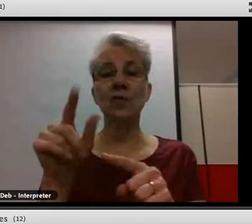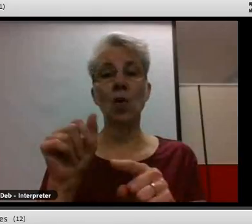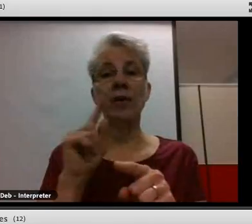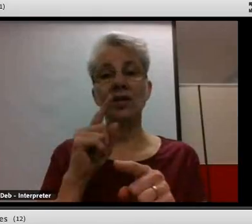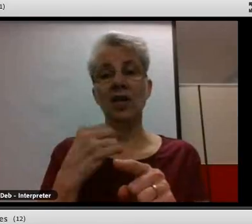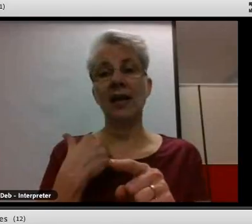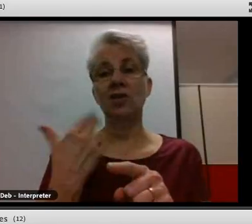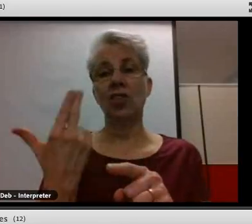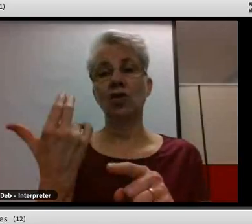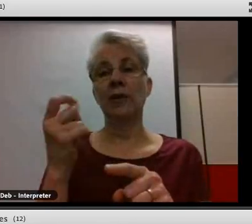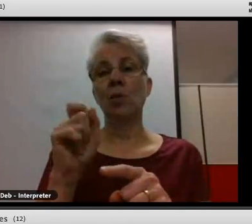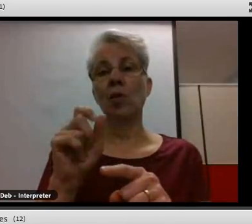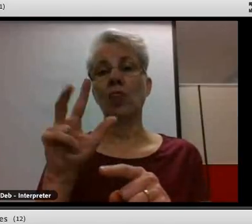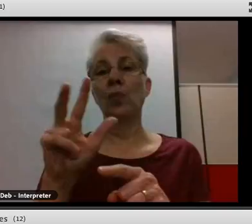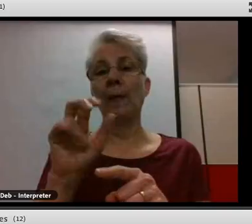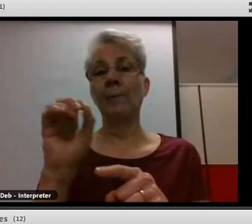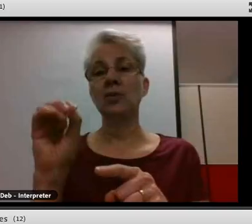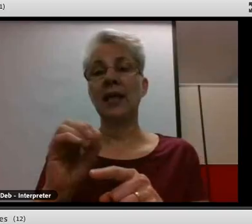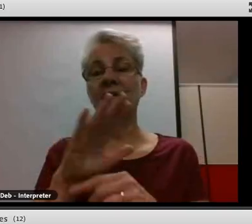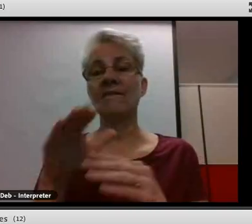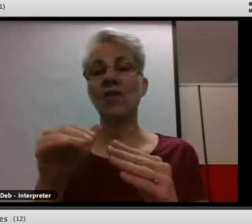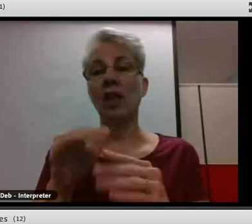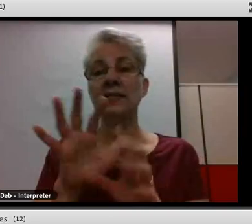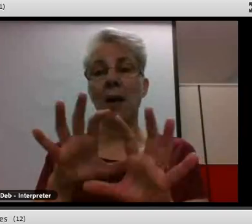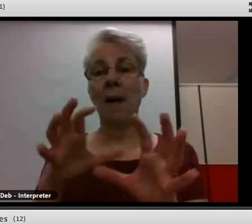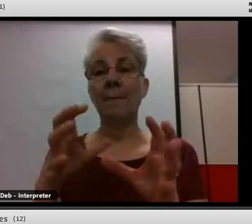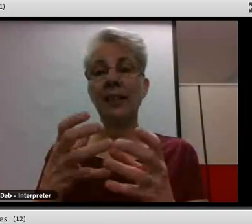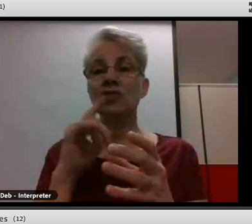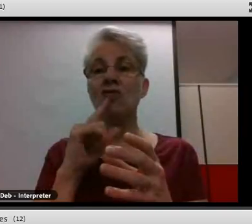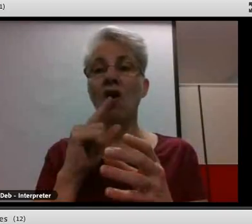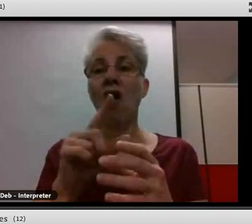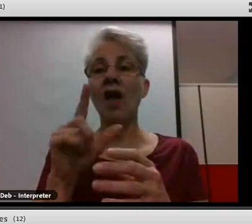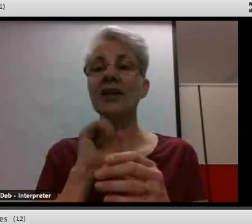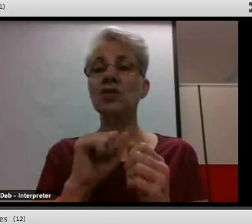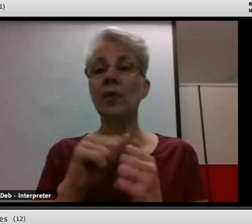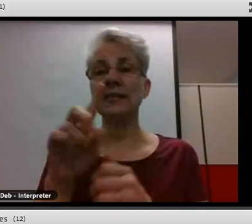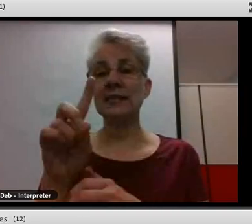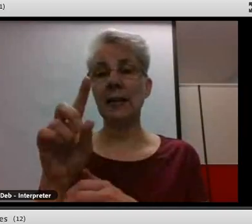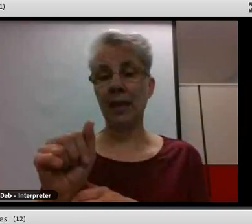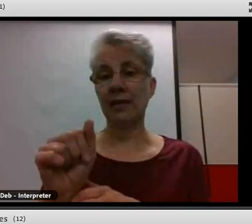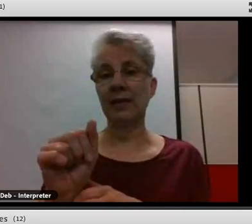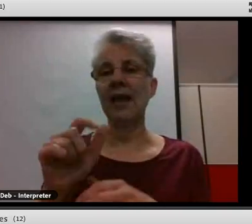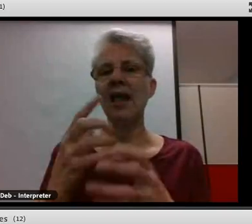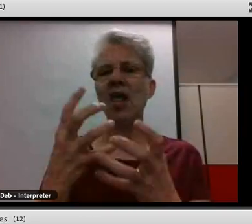So I don't know how consistent graduate schools are.